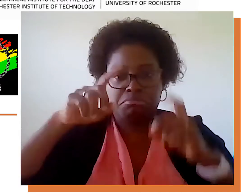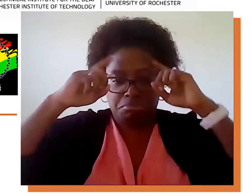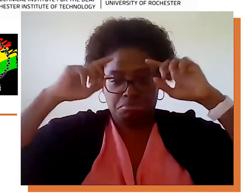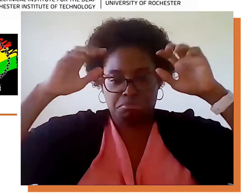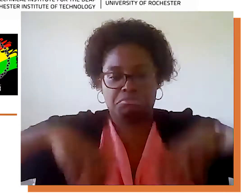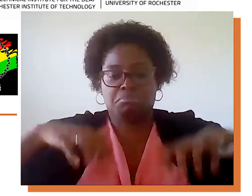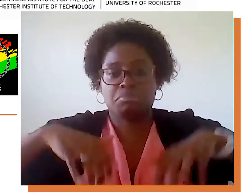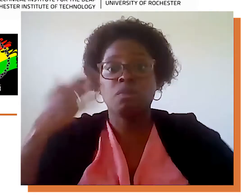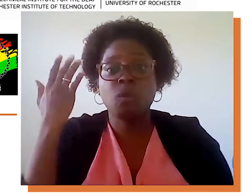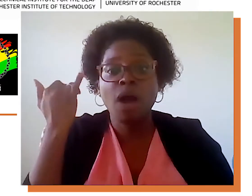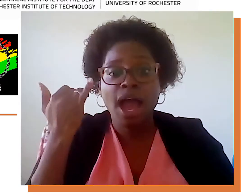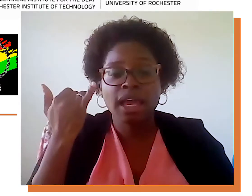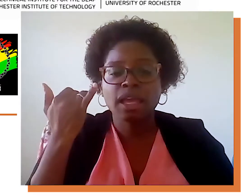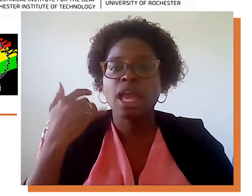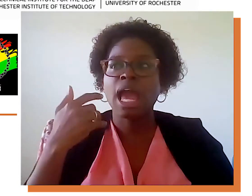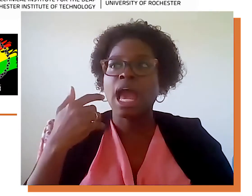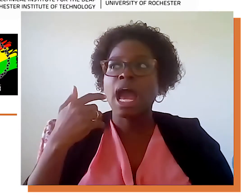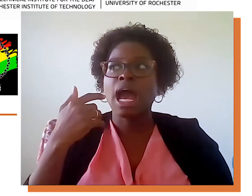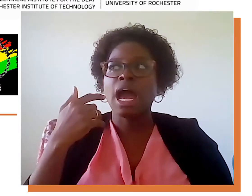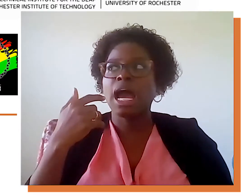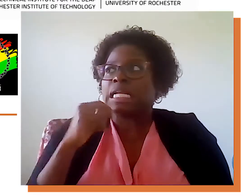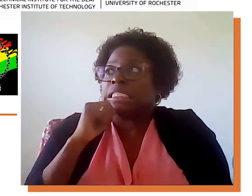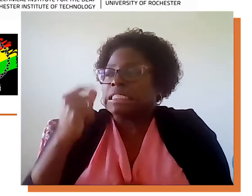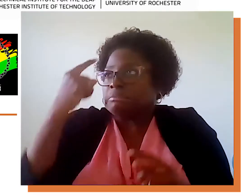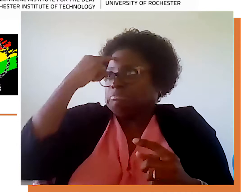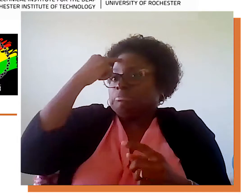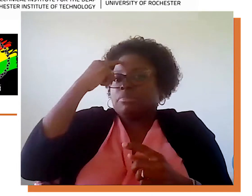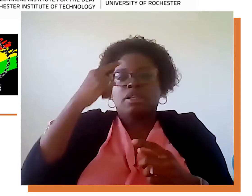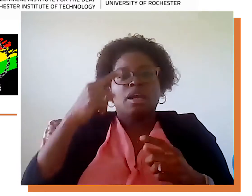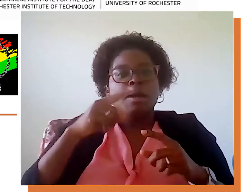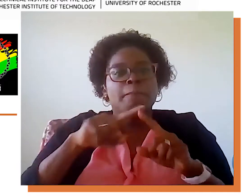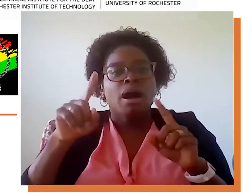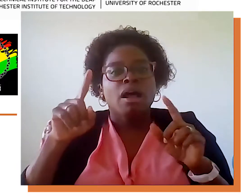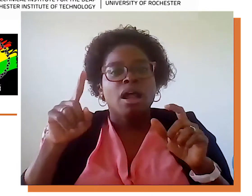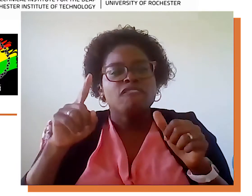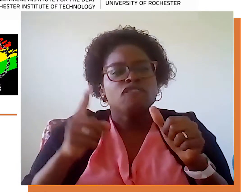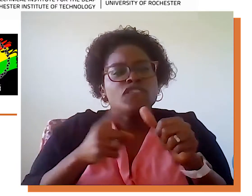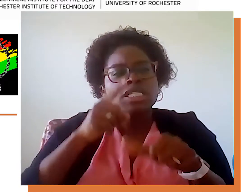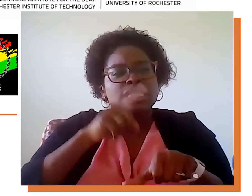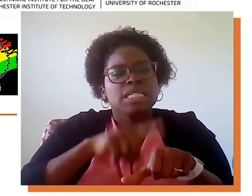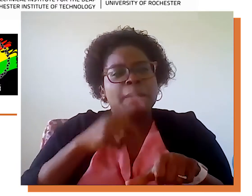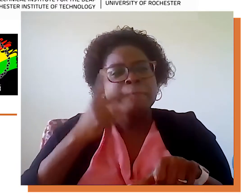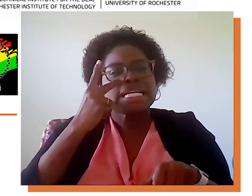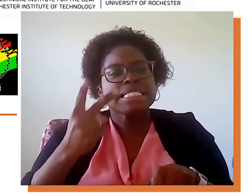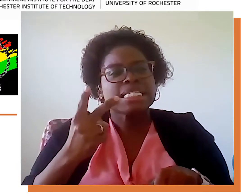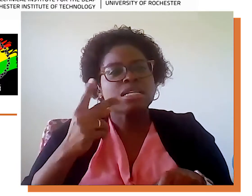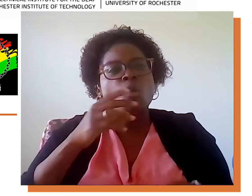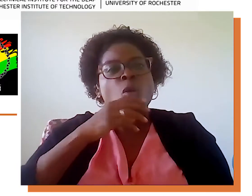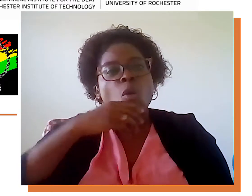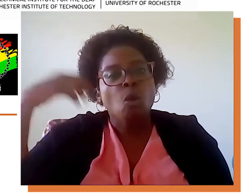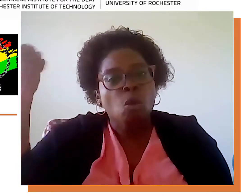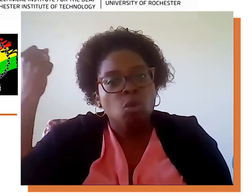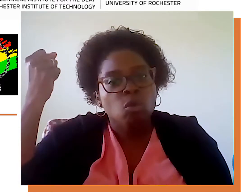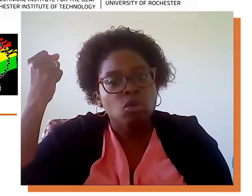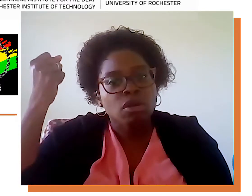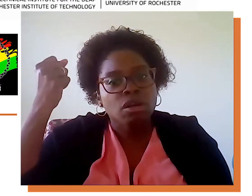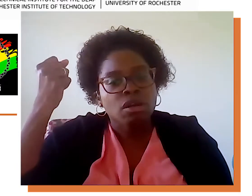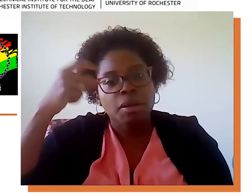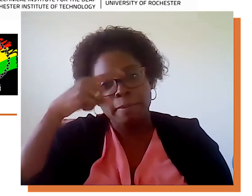I was dumbfounded. I was amazed at what I saw at the National Deaf Black Advocate Conference.